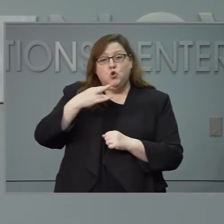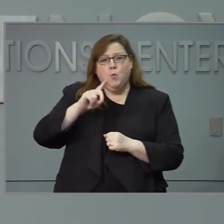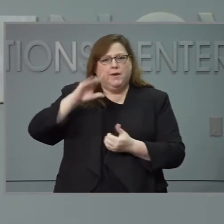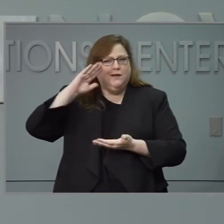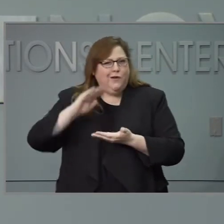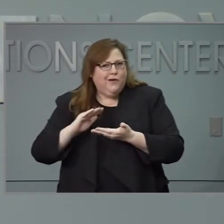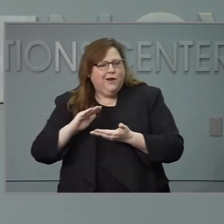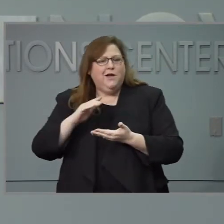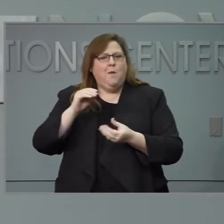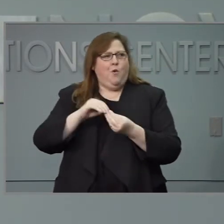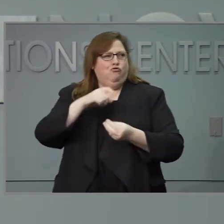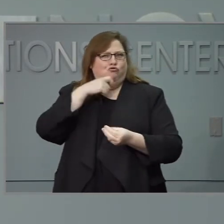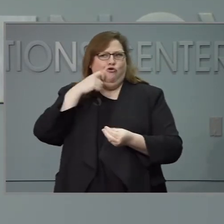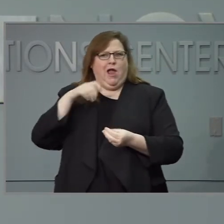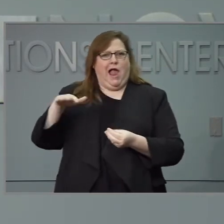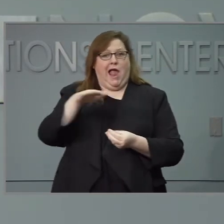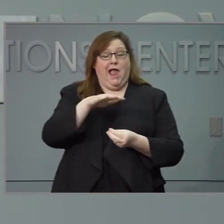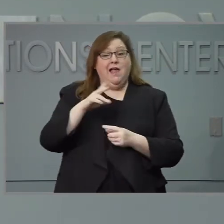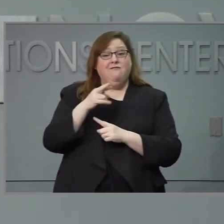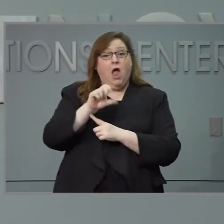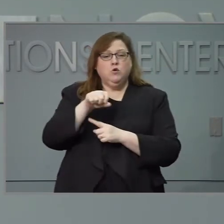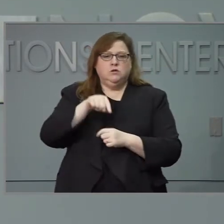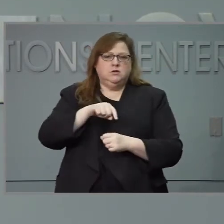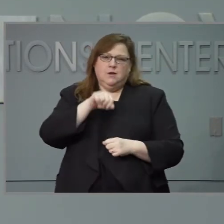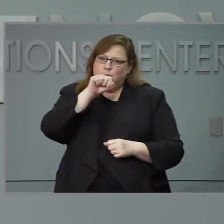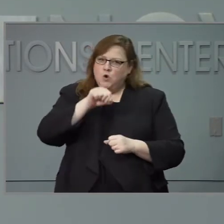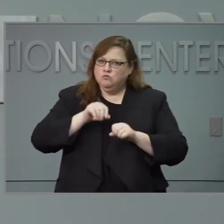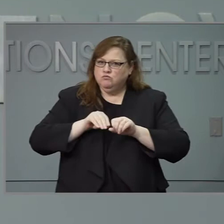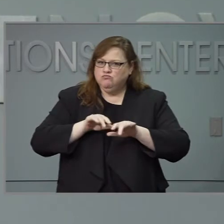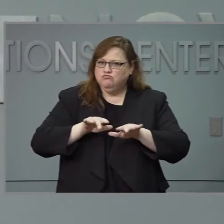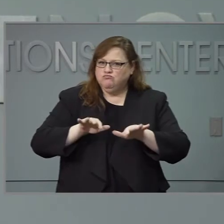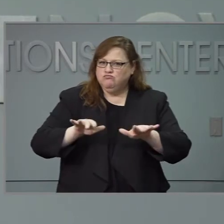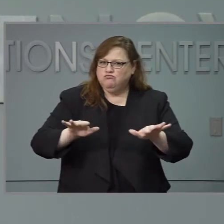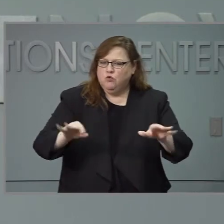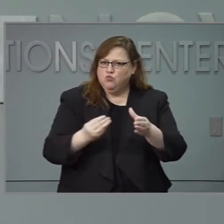MUCHO TRABAJO PARA HACER Y VOY A SEGUIR TRABAJANDO COMO